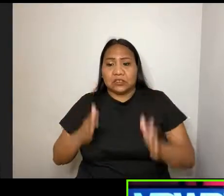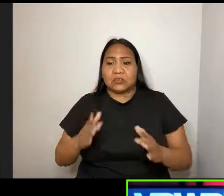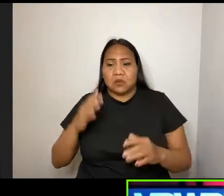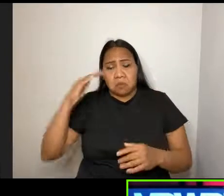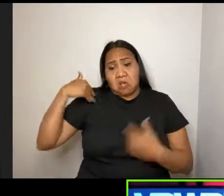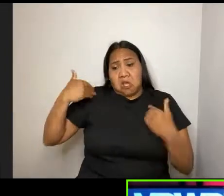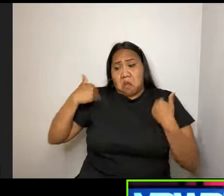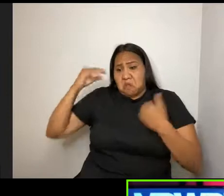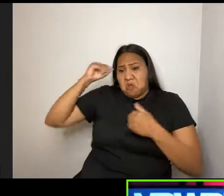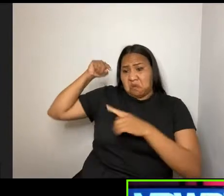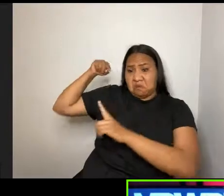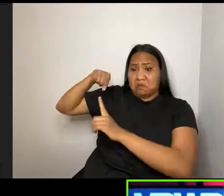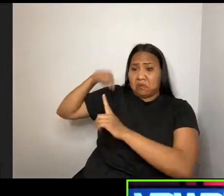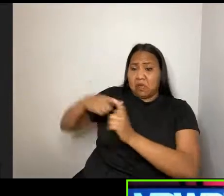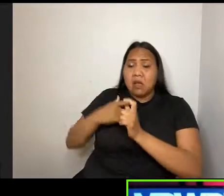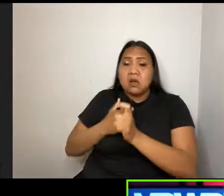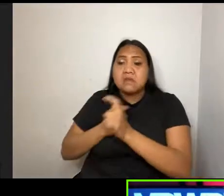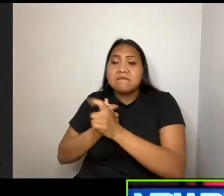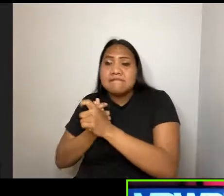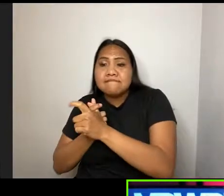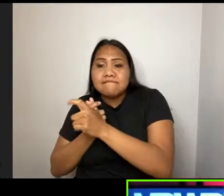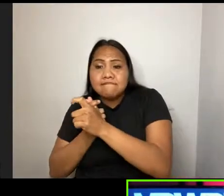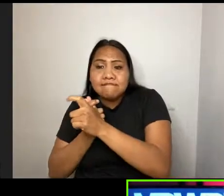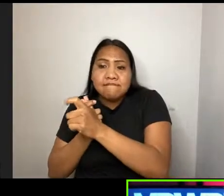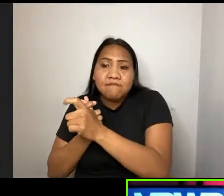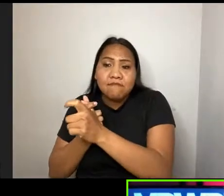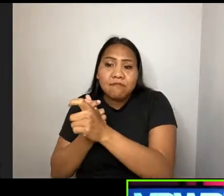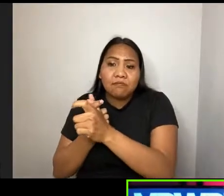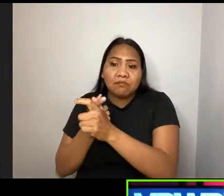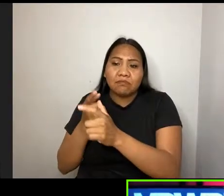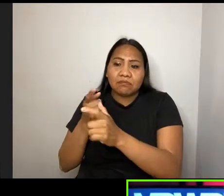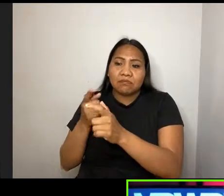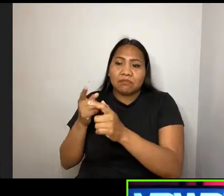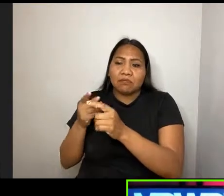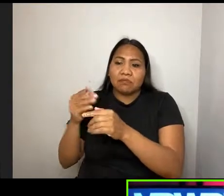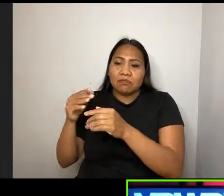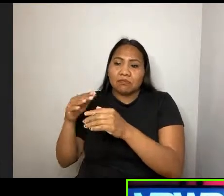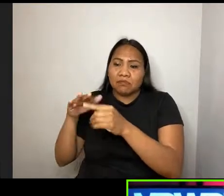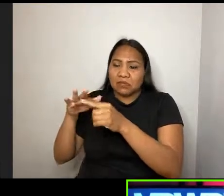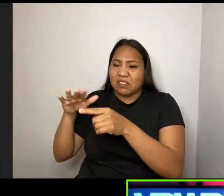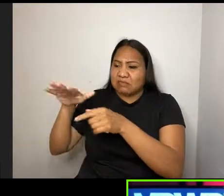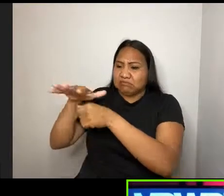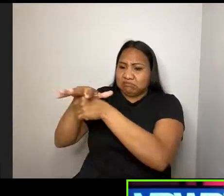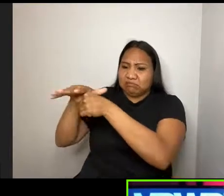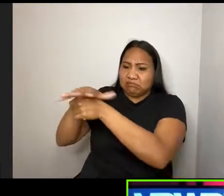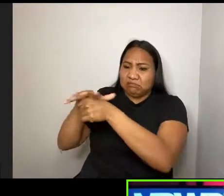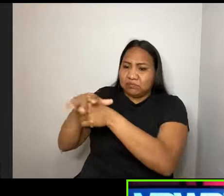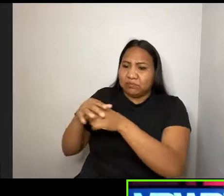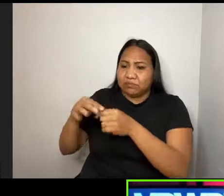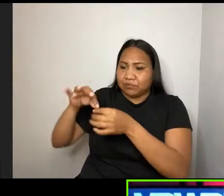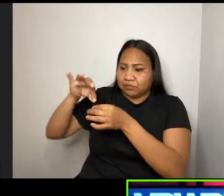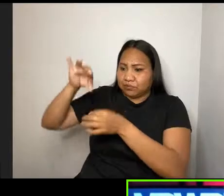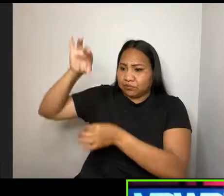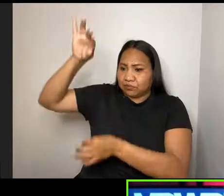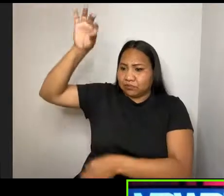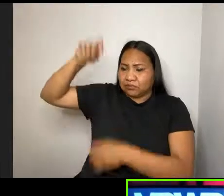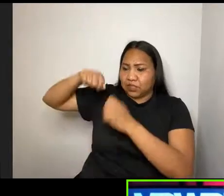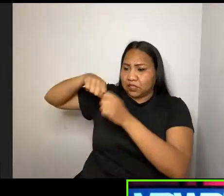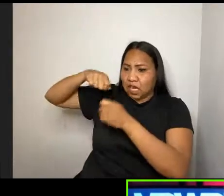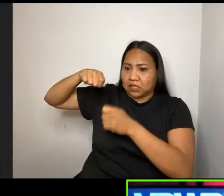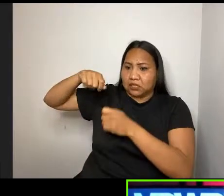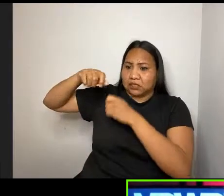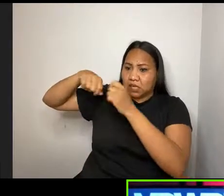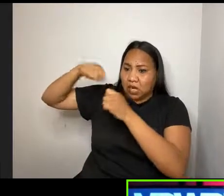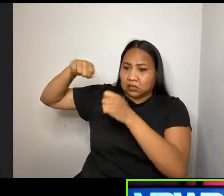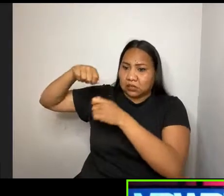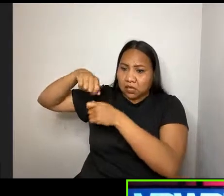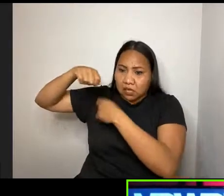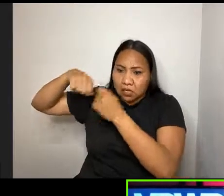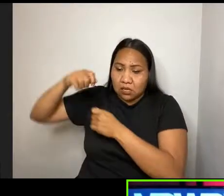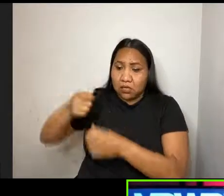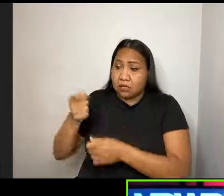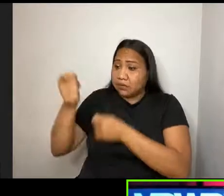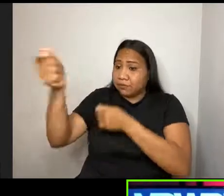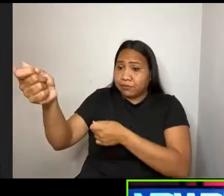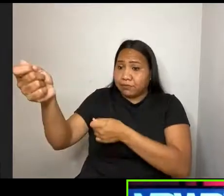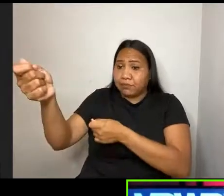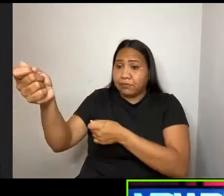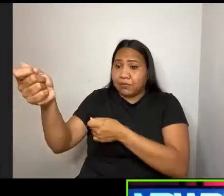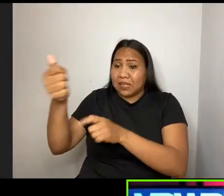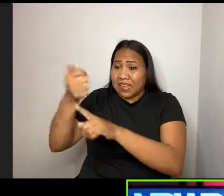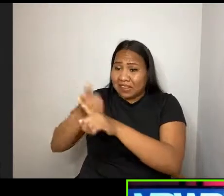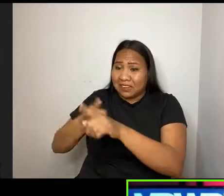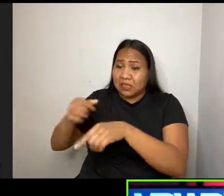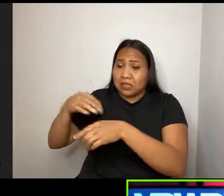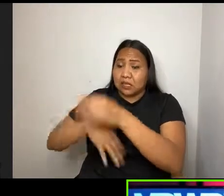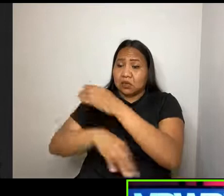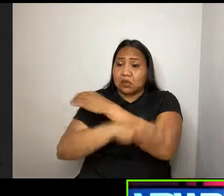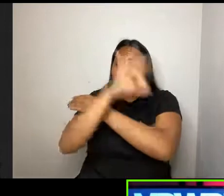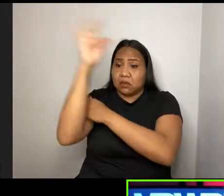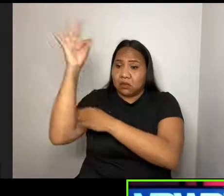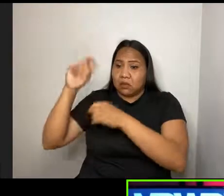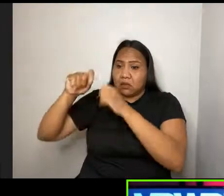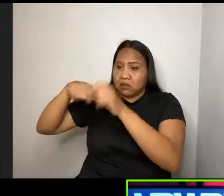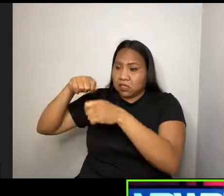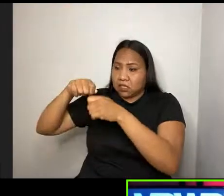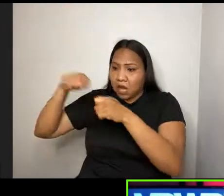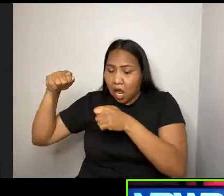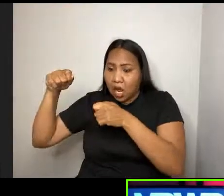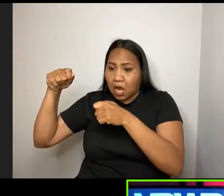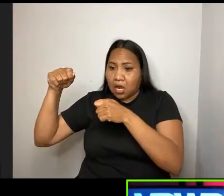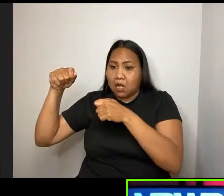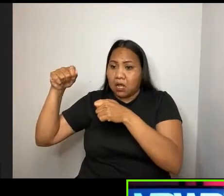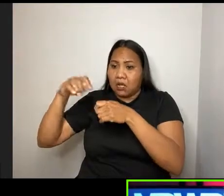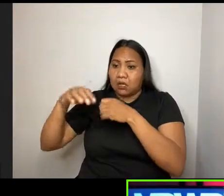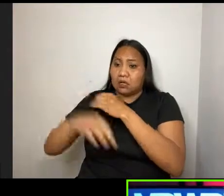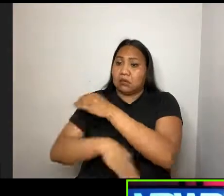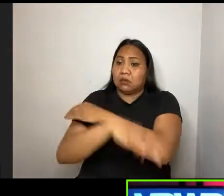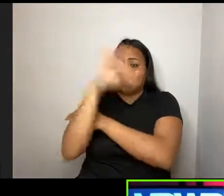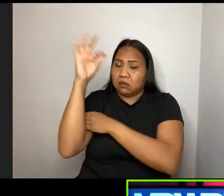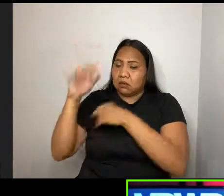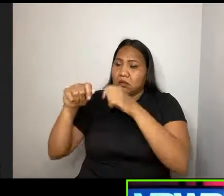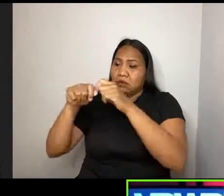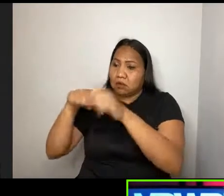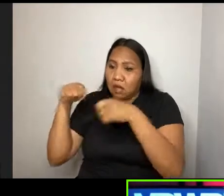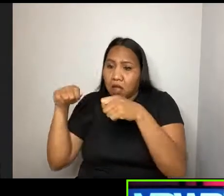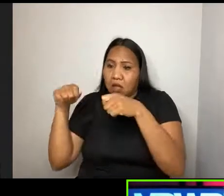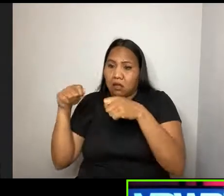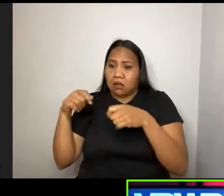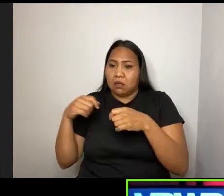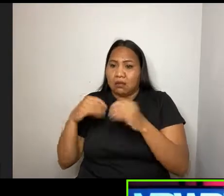Pueblo. The instruction was to untie the knots every sunrise. It was like intense sunrises and we